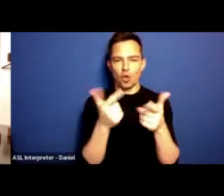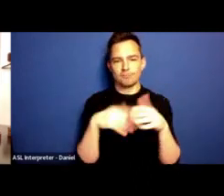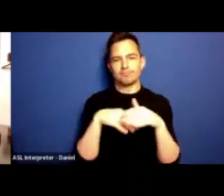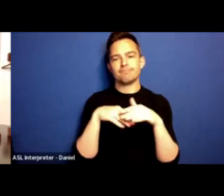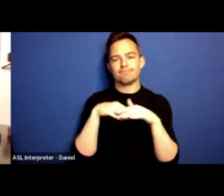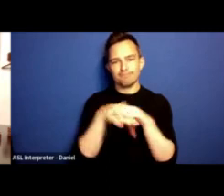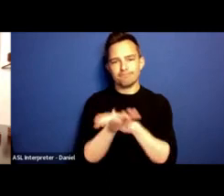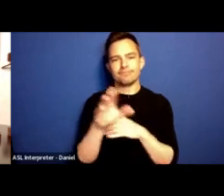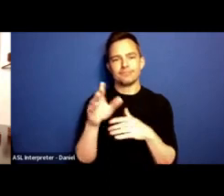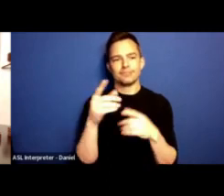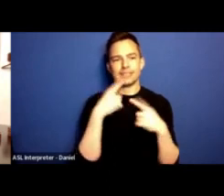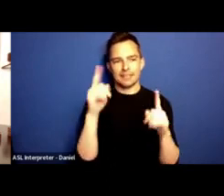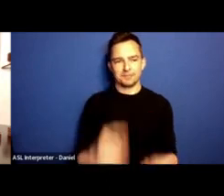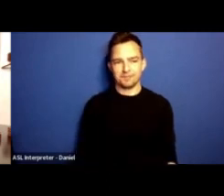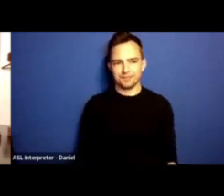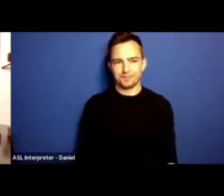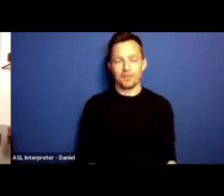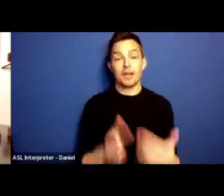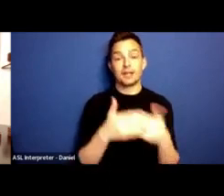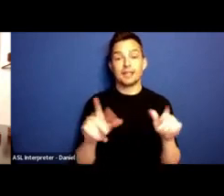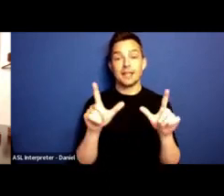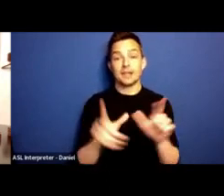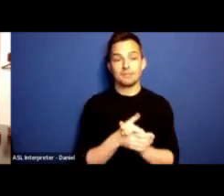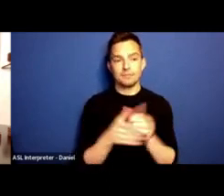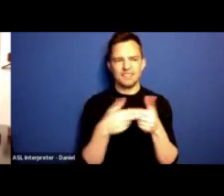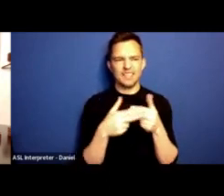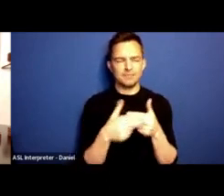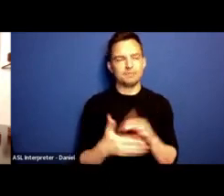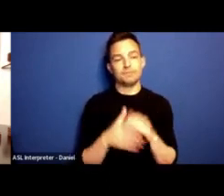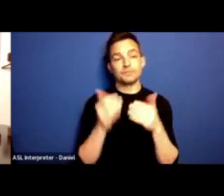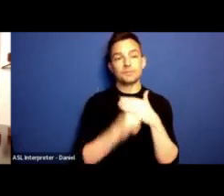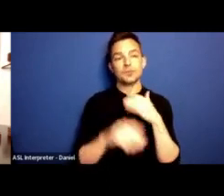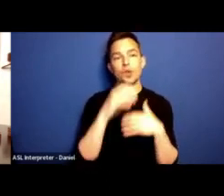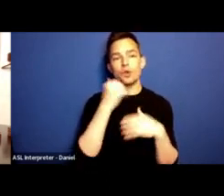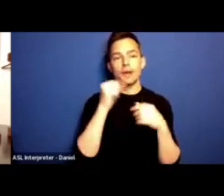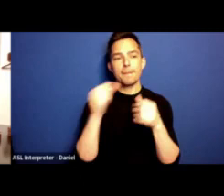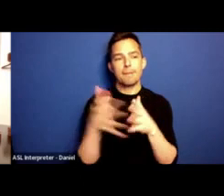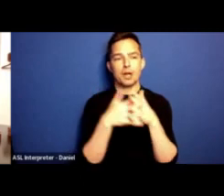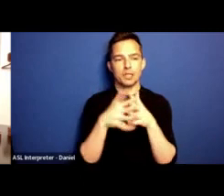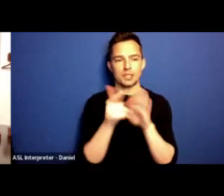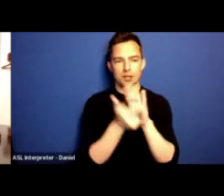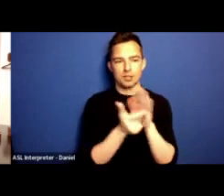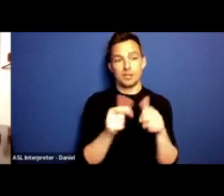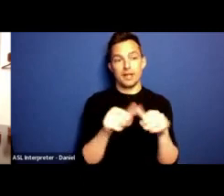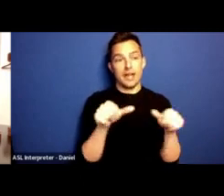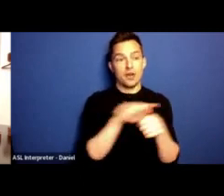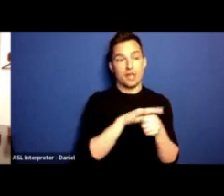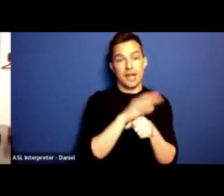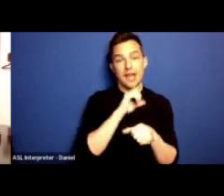slide. Under the Older Americans Act, it requires that area agencies on aging develop